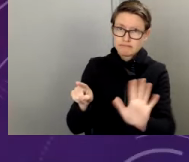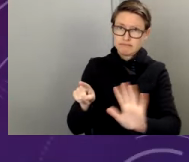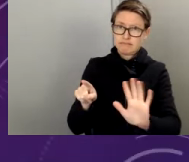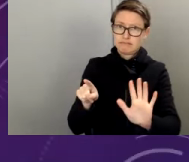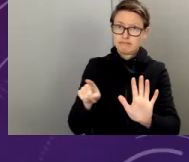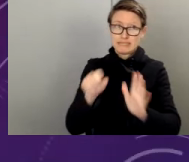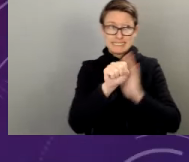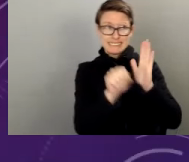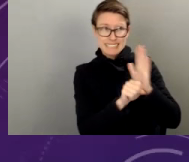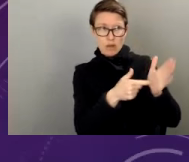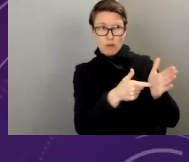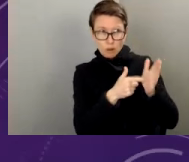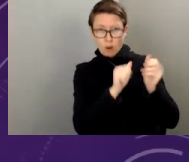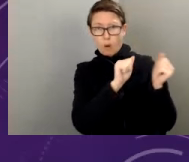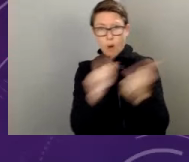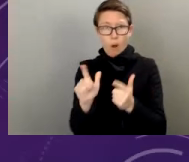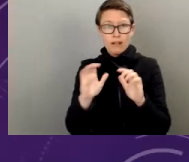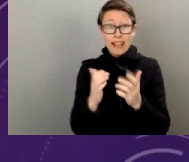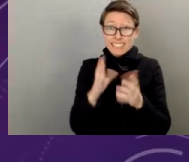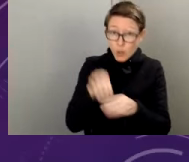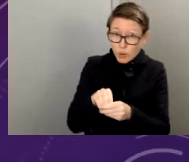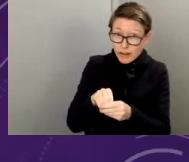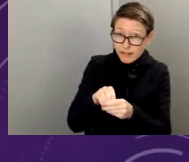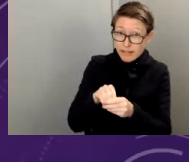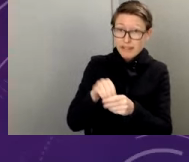All classes, including the asynchronous classes, require attendance.